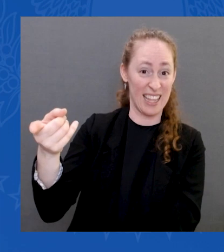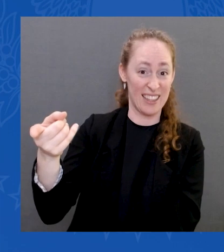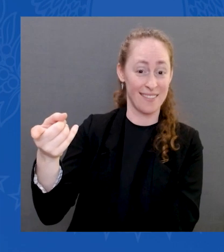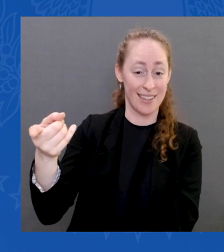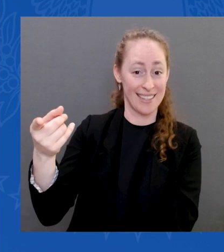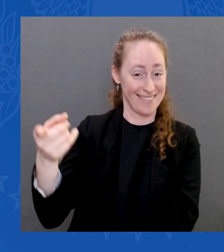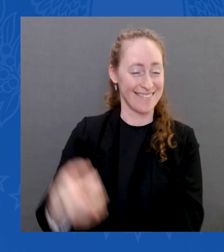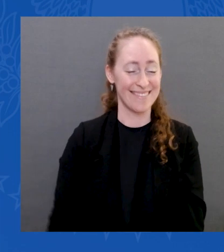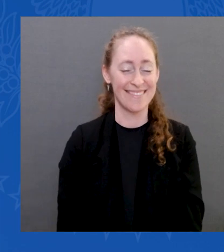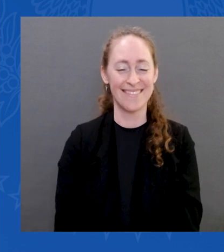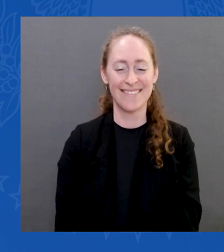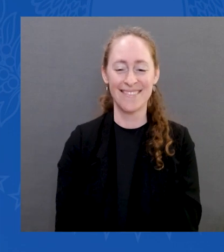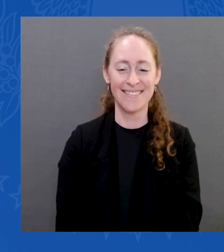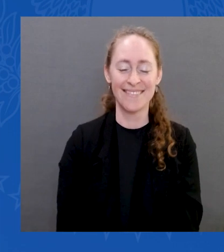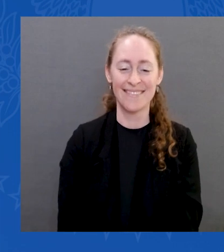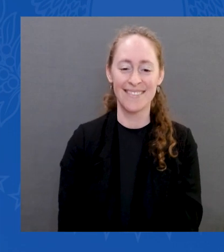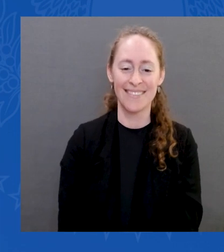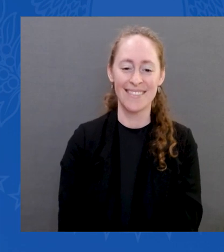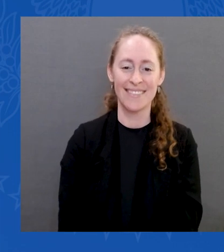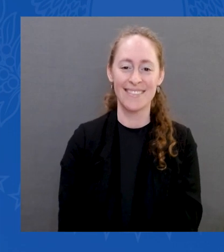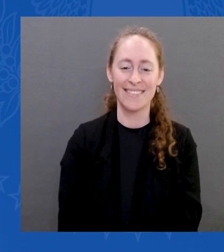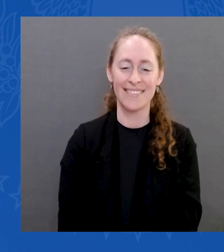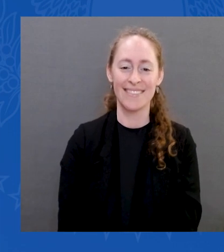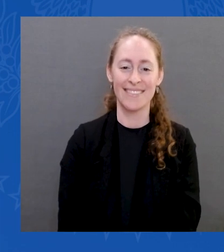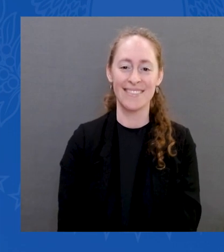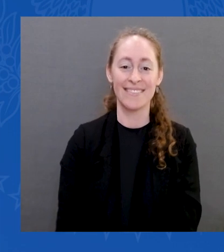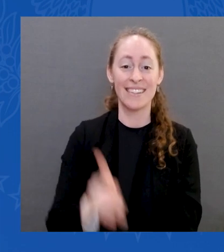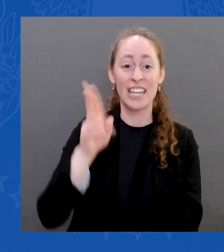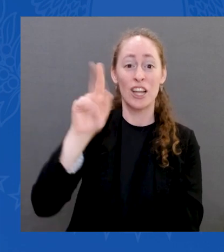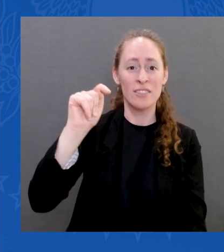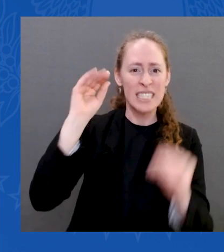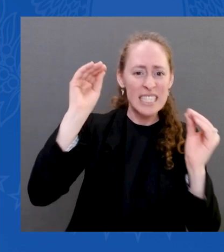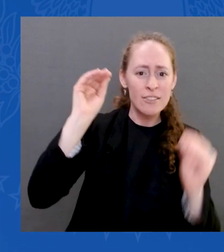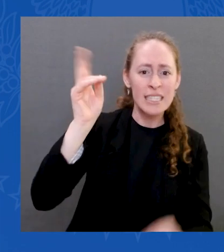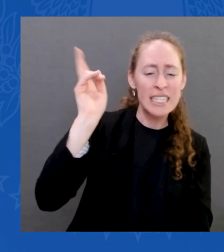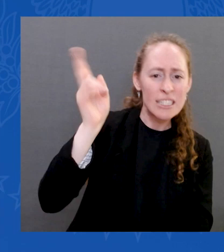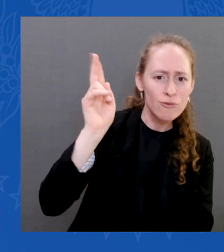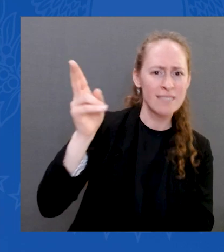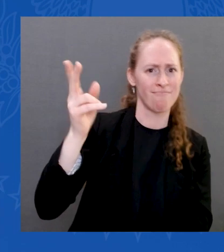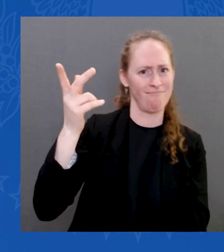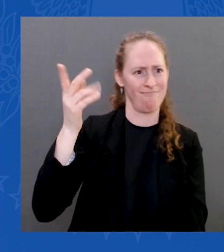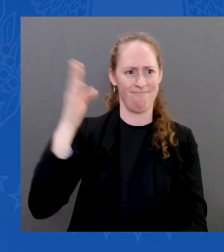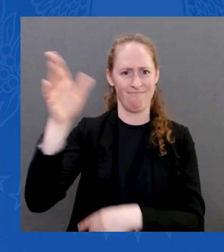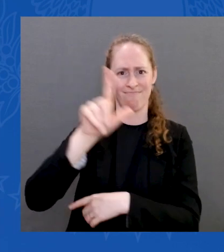Kurt teaches history; he taught 25 years. In fact, he teaches in the same town,